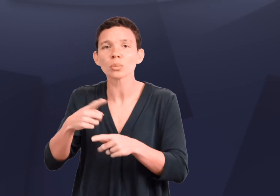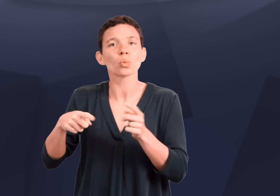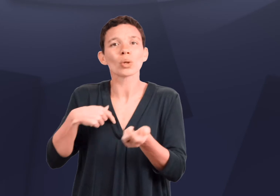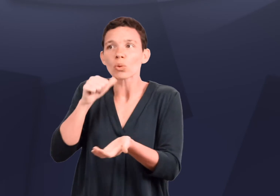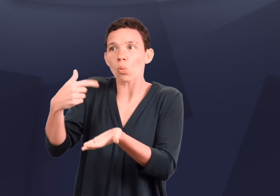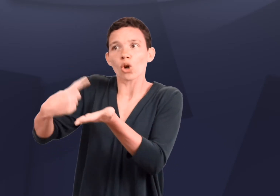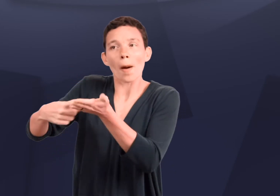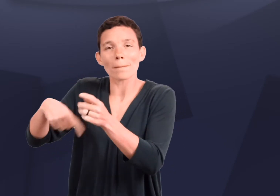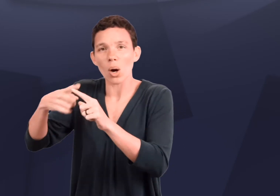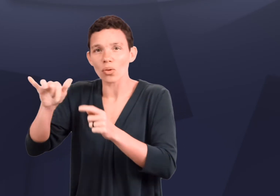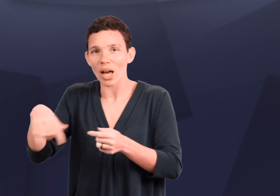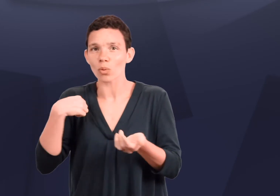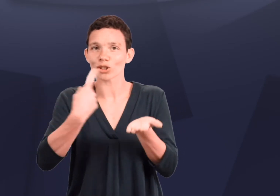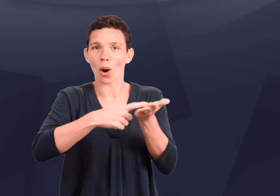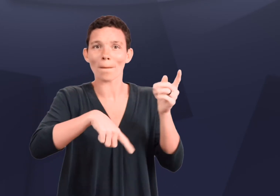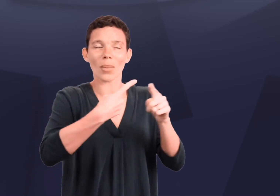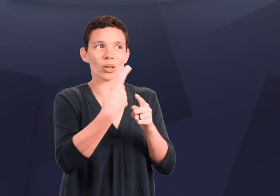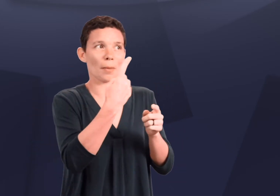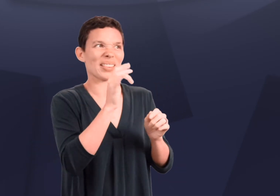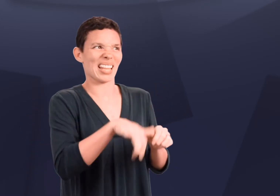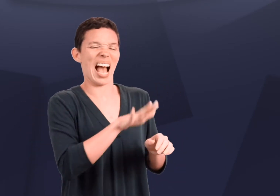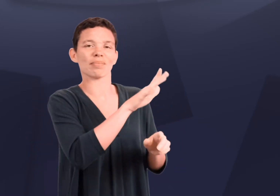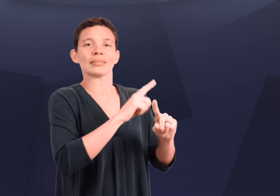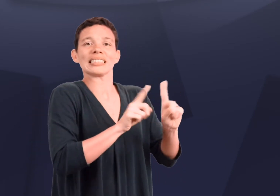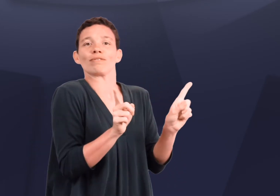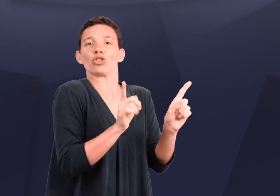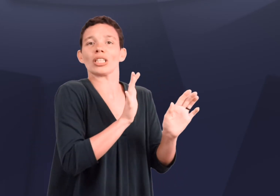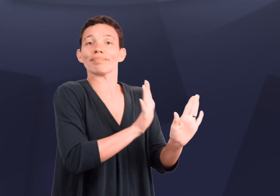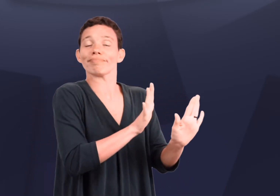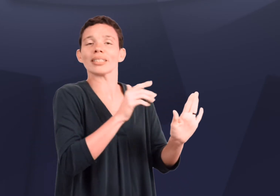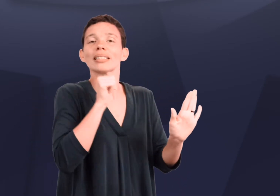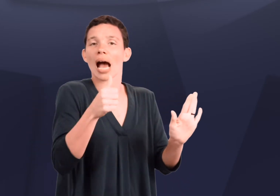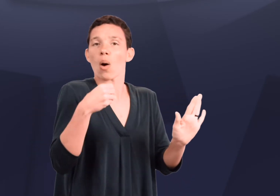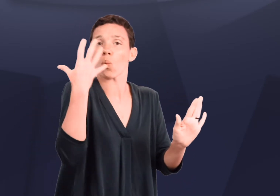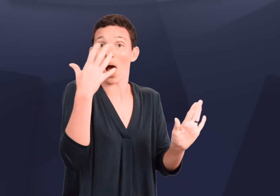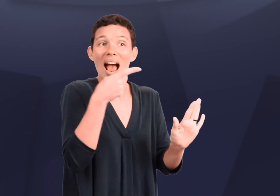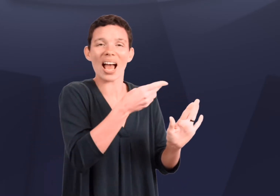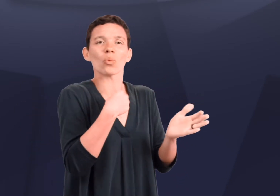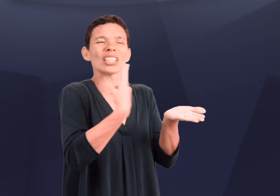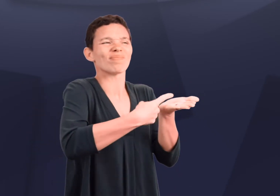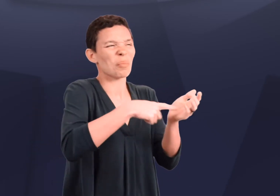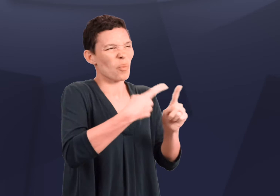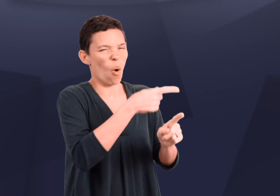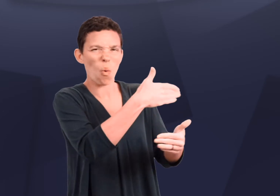There are those that do severely hurt others. For example, there were the AAPI victims who were shot